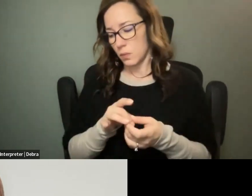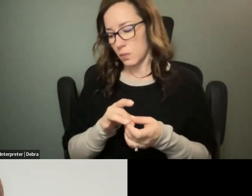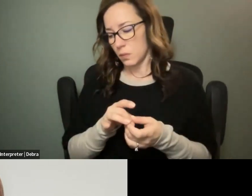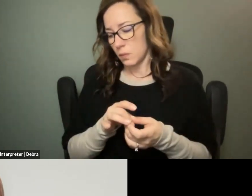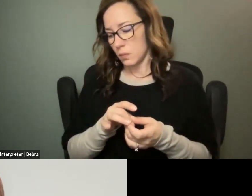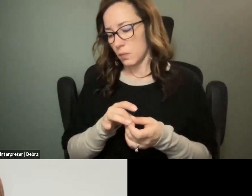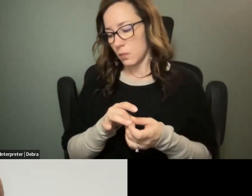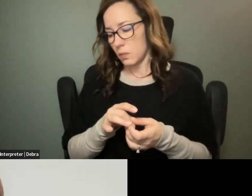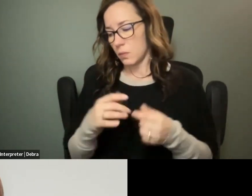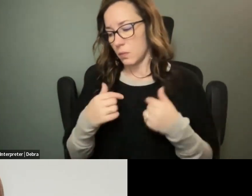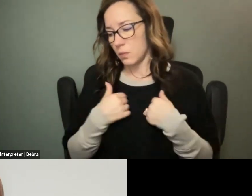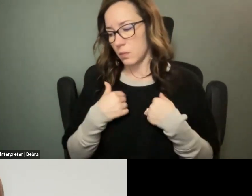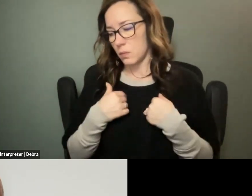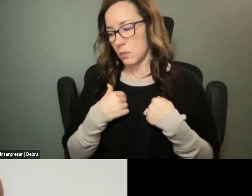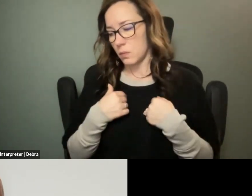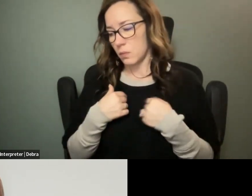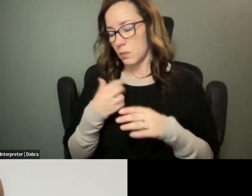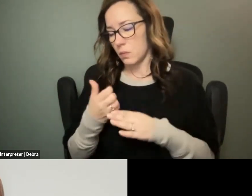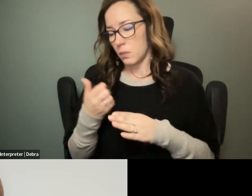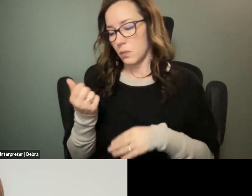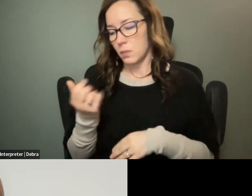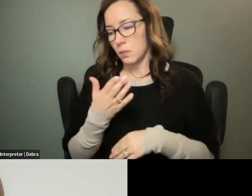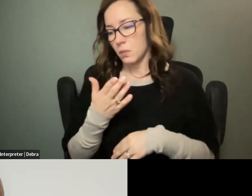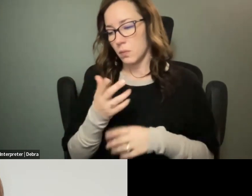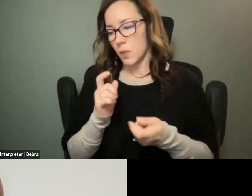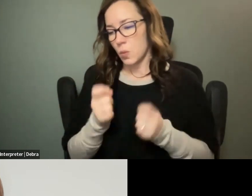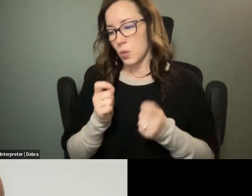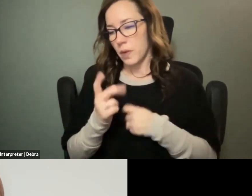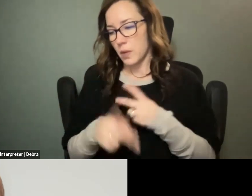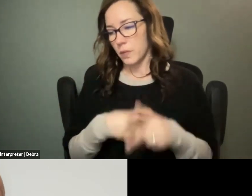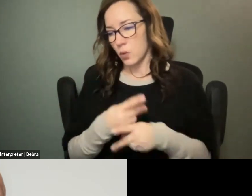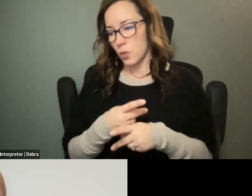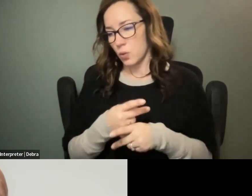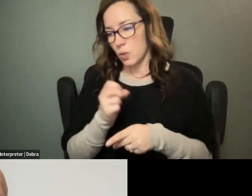um I am going to submit a revised